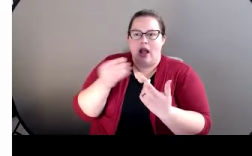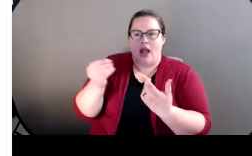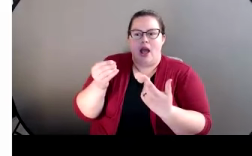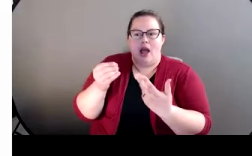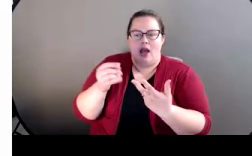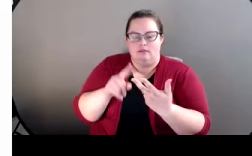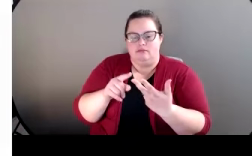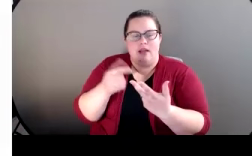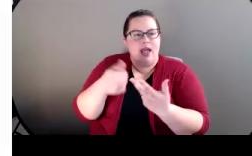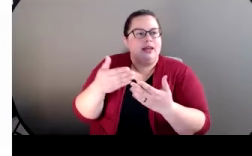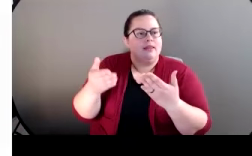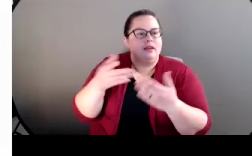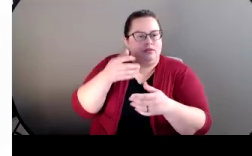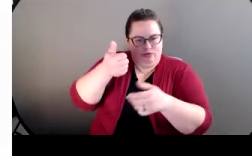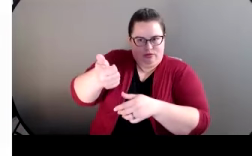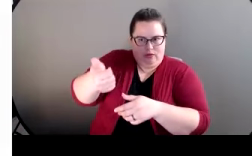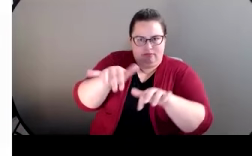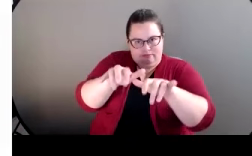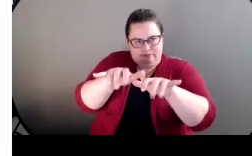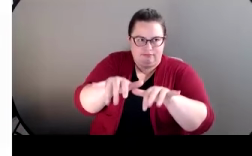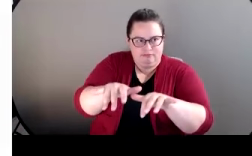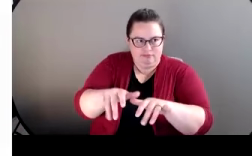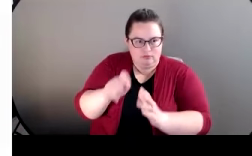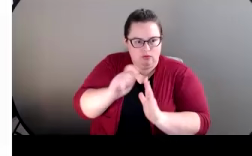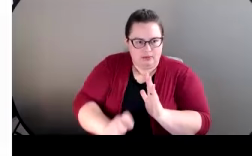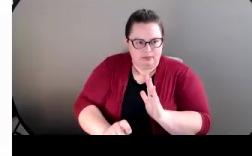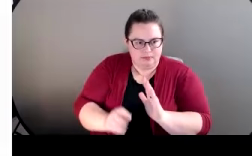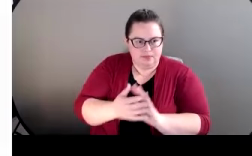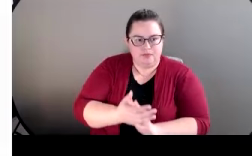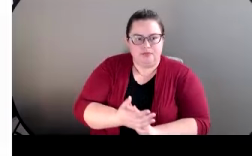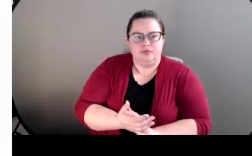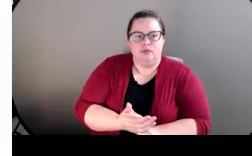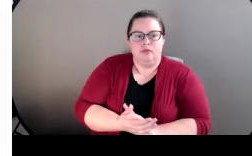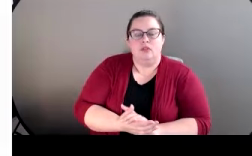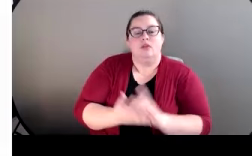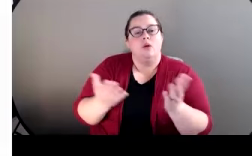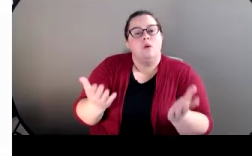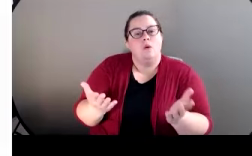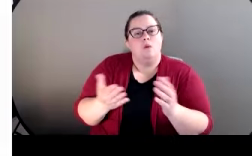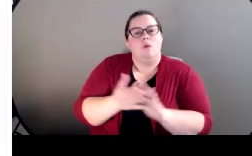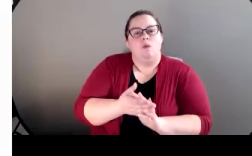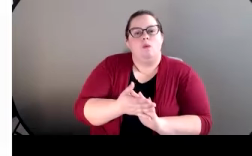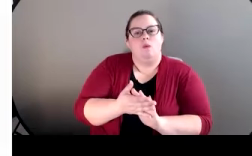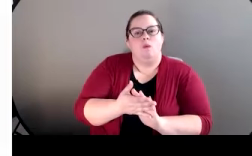So why we're doing this, or why we care about this,